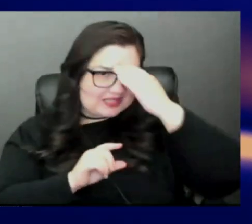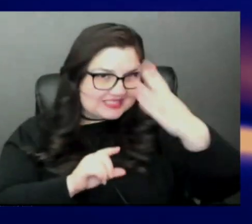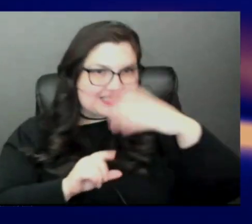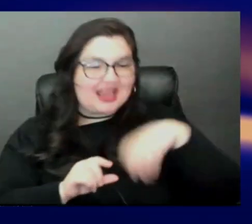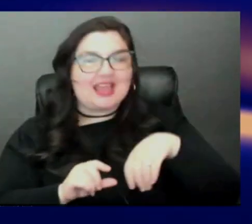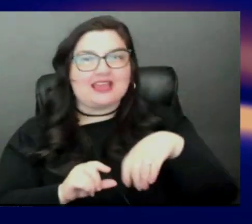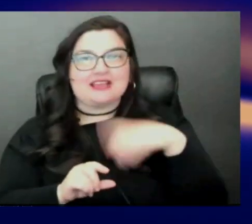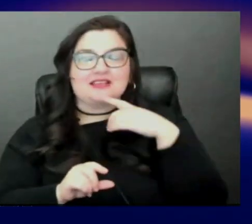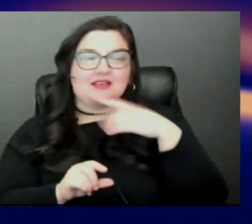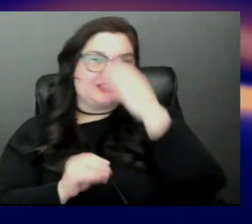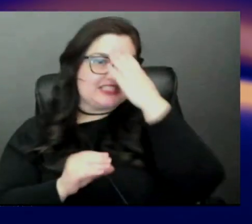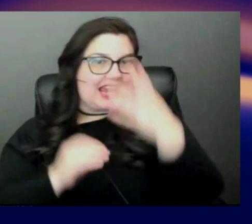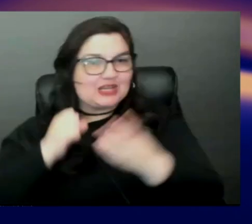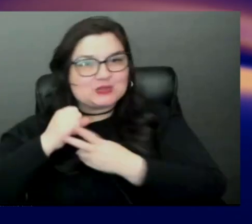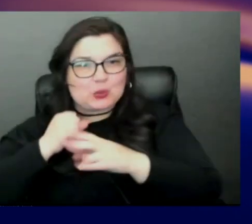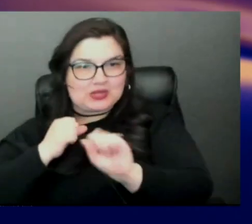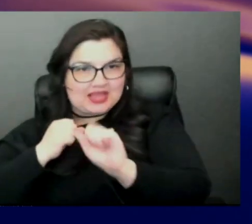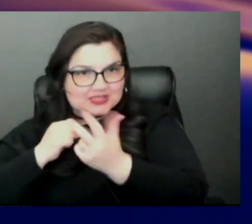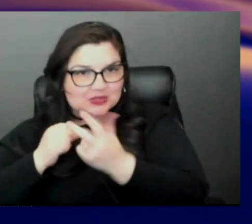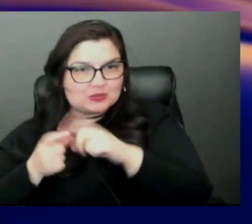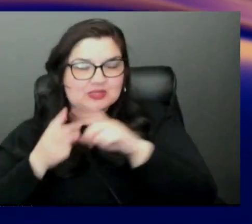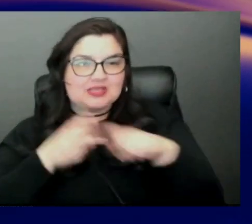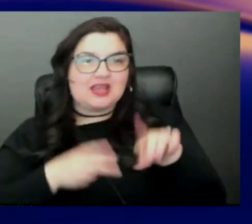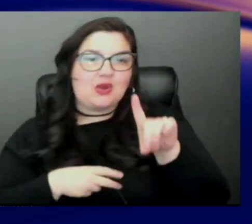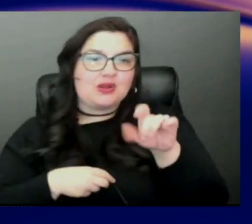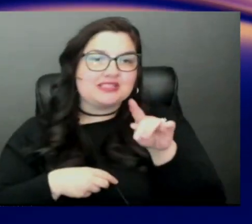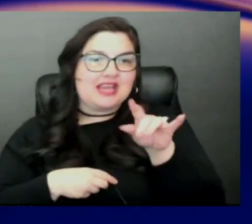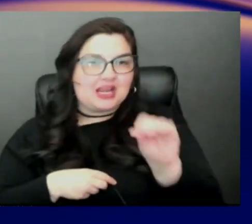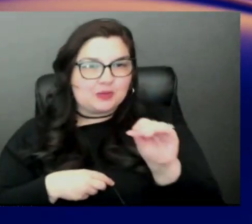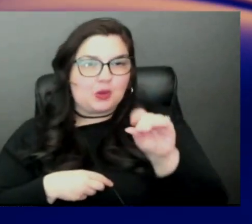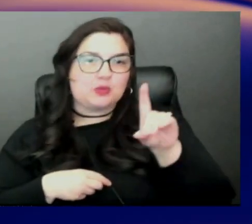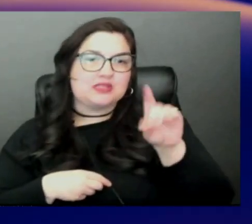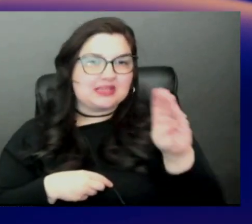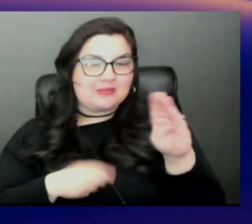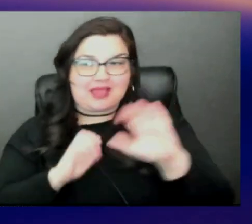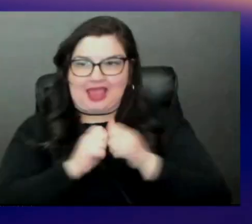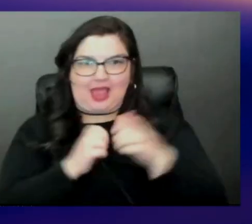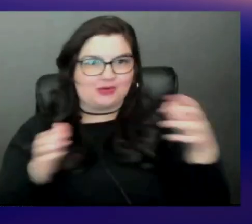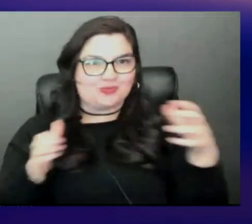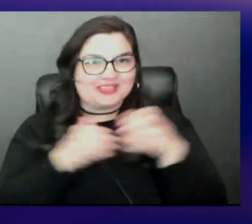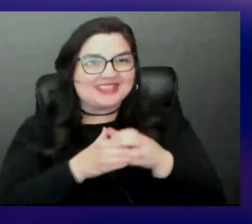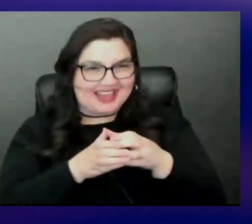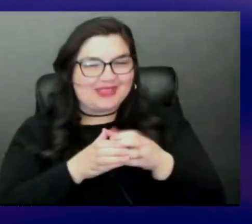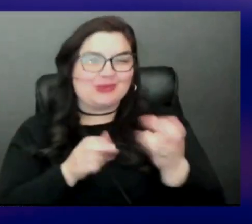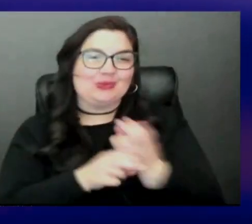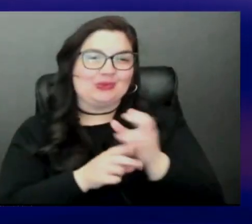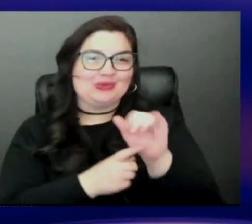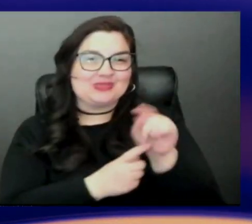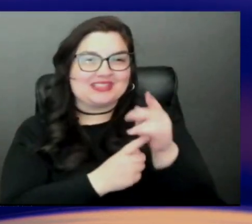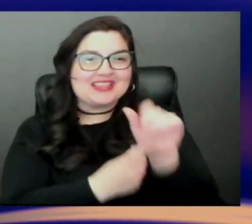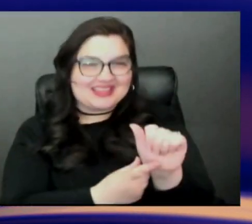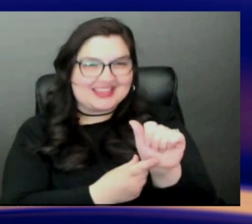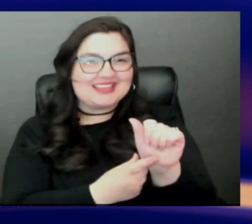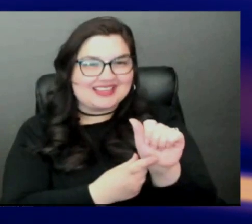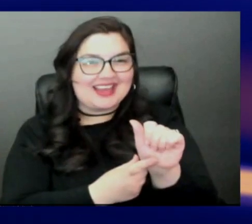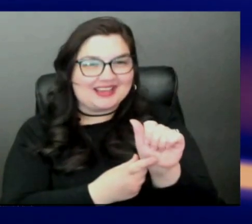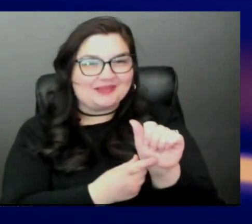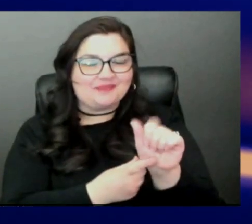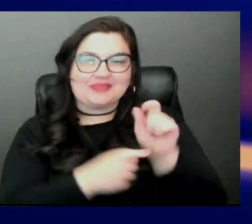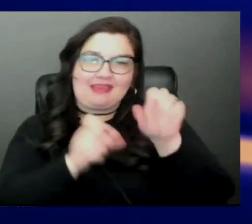but you're storing some additionally in DynamoDB can bring it together in Athena produce a consistent view of a customer, do some analysis on it,